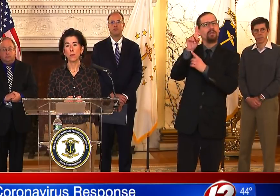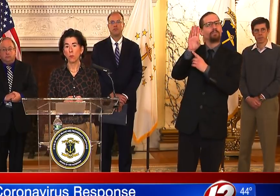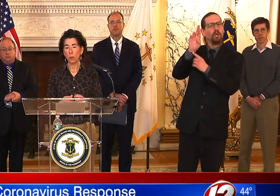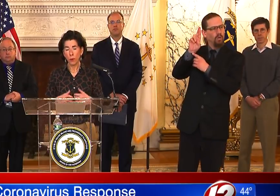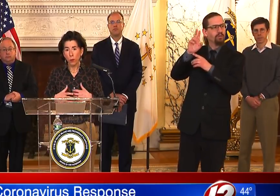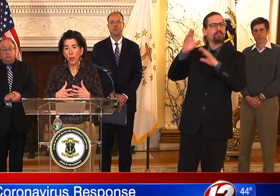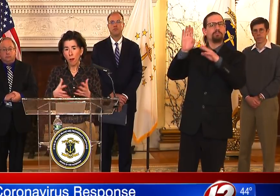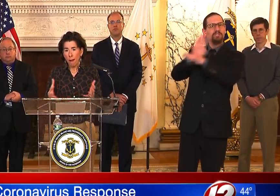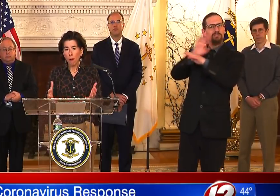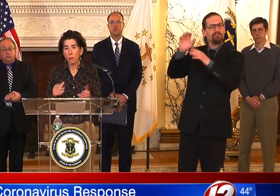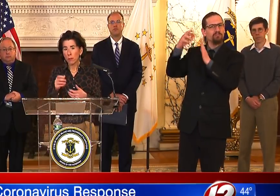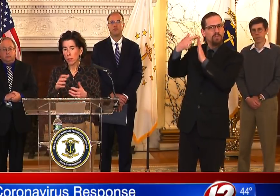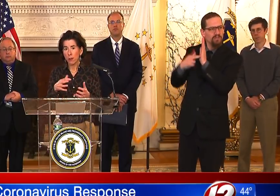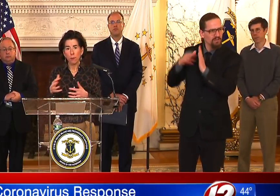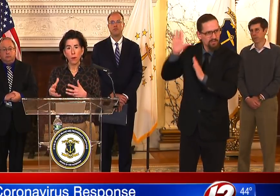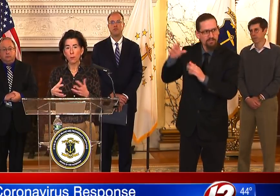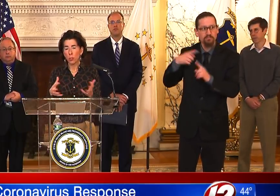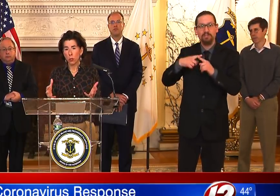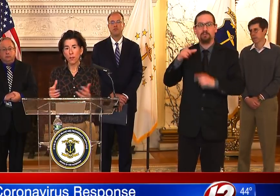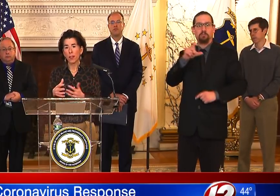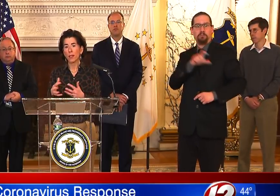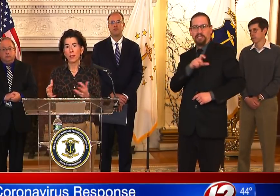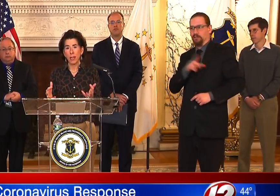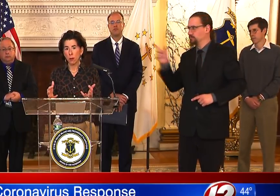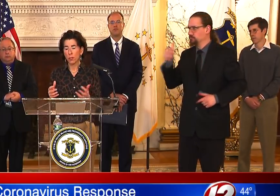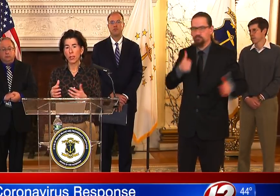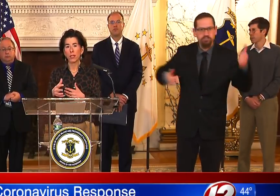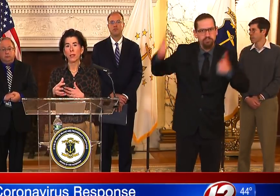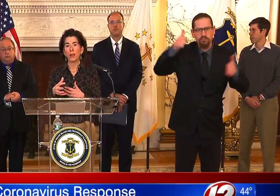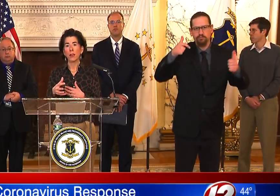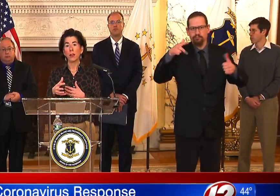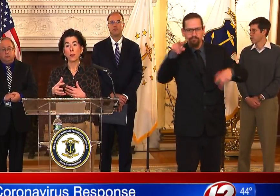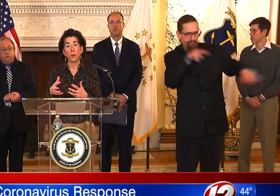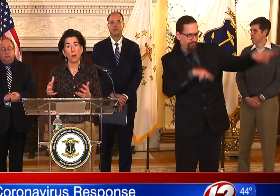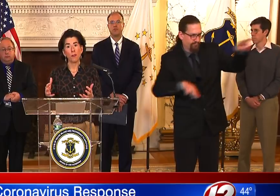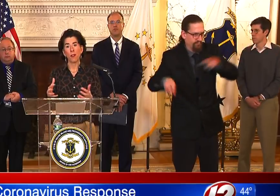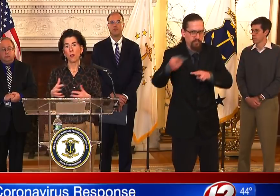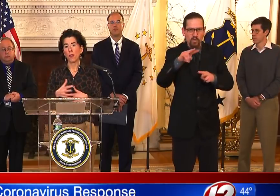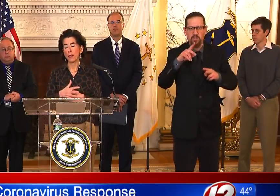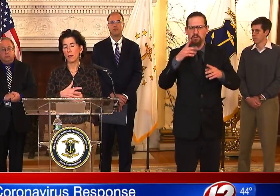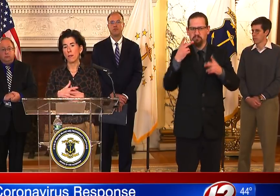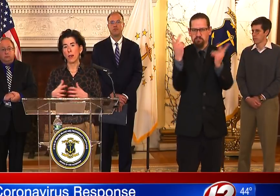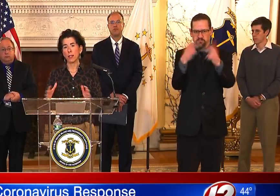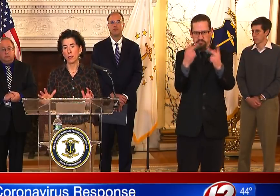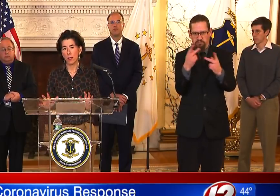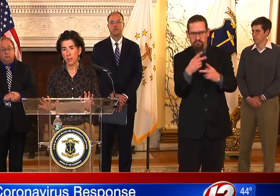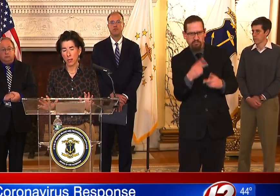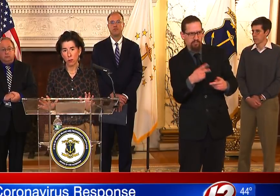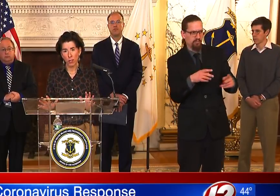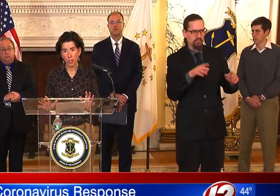STATE POLICE, LOCAL PUBLIC SAFETY OUT, DBR INSPECTORS, DHS